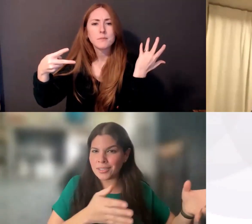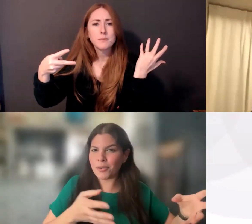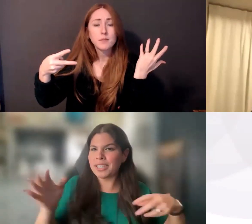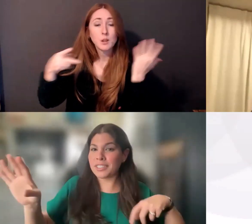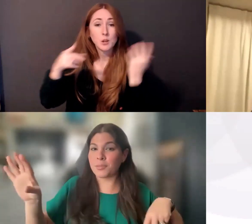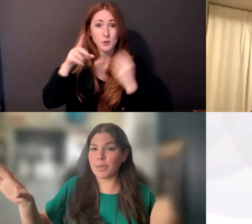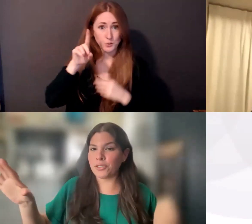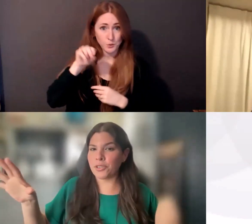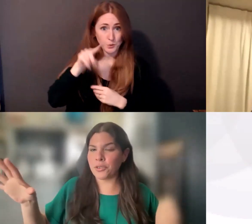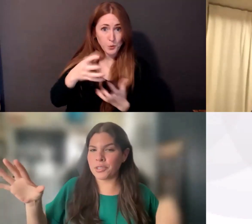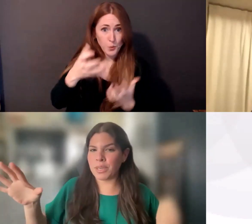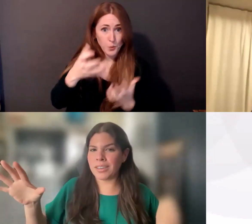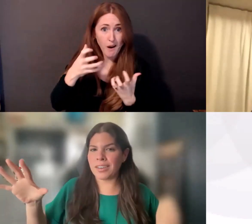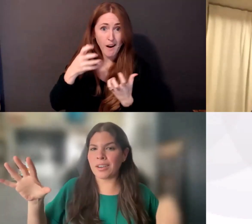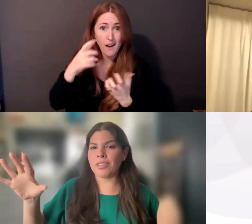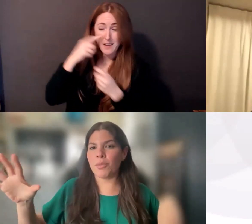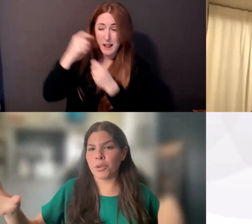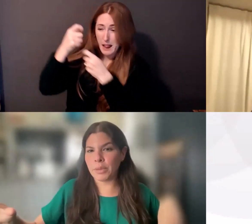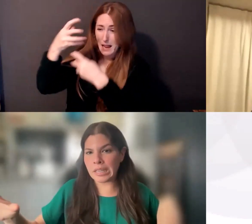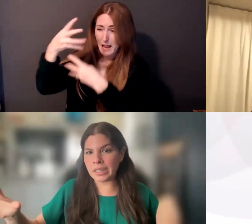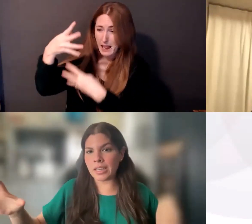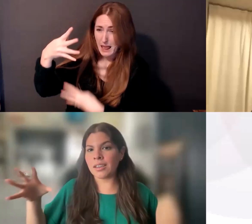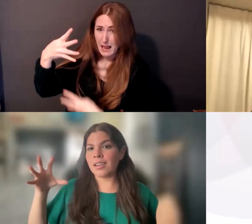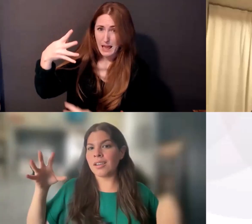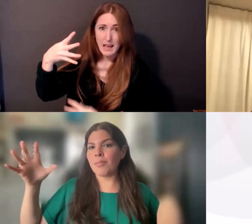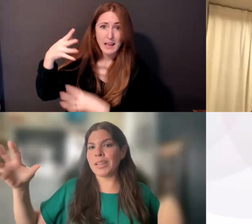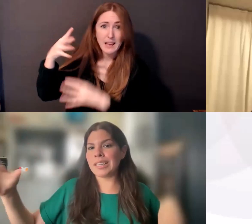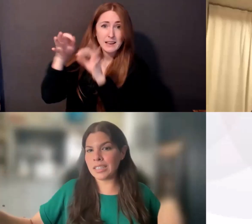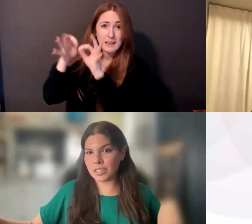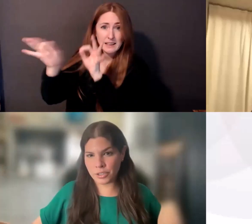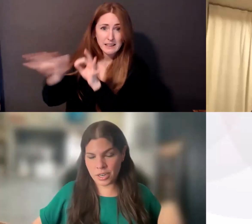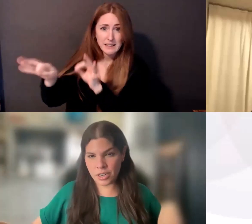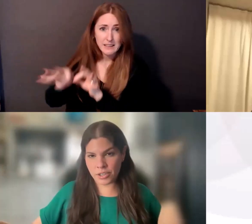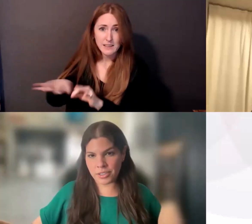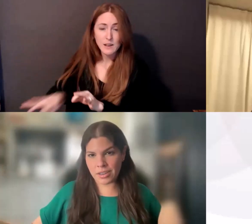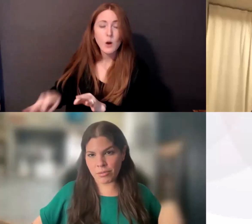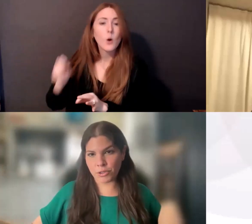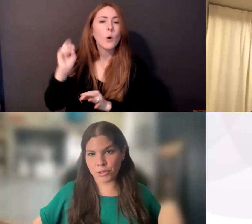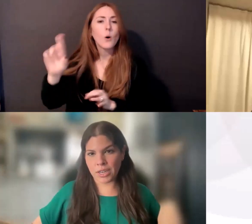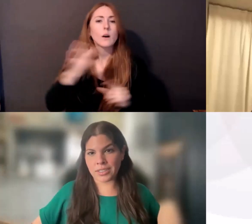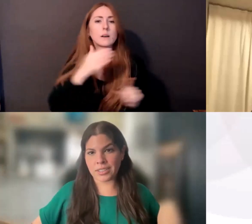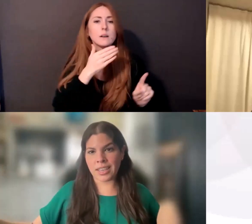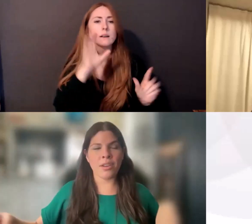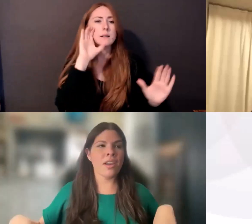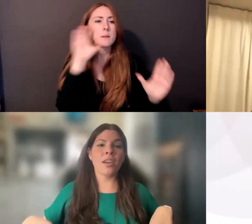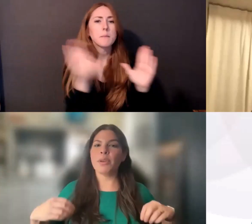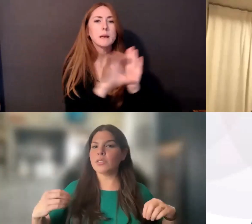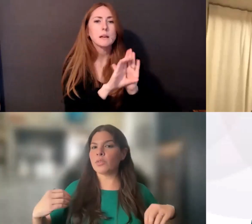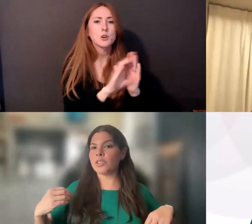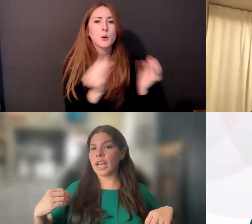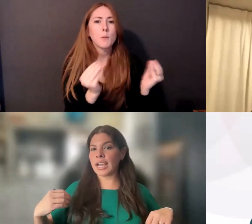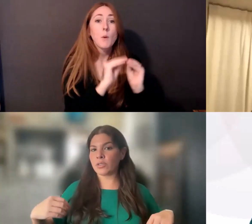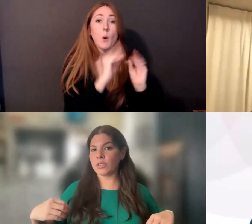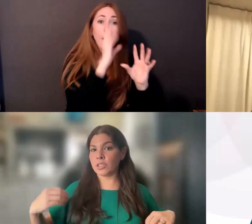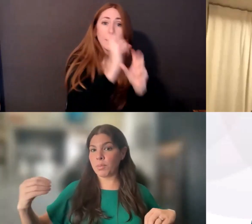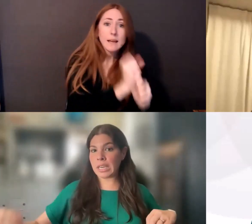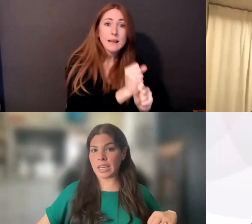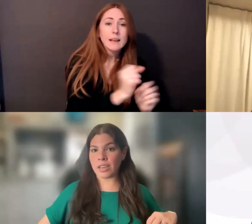Or is this picture going to be not only more appealing, but easier to understand what you're trying to say? Because when you're actually speaking,